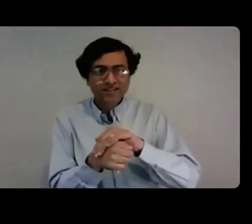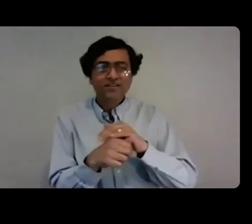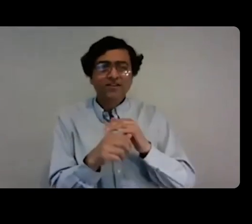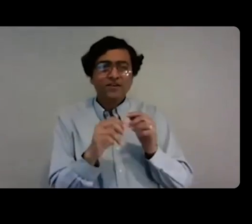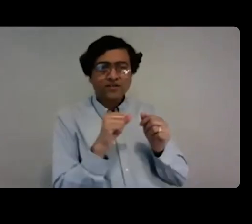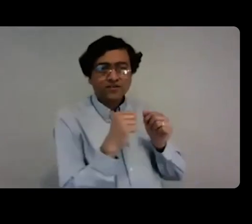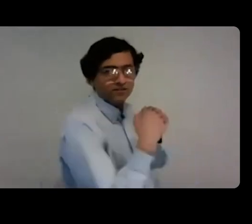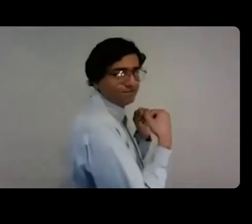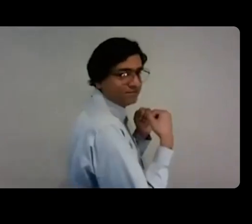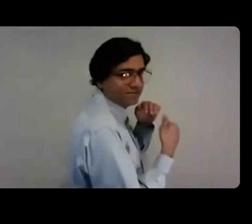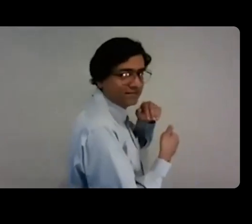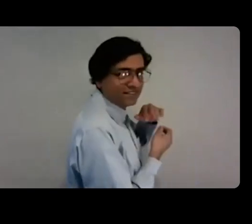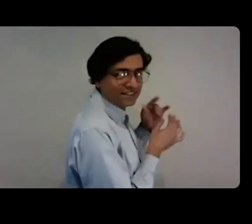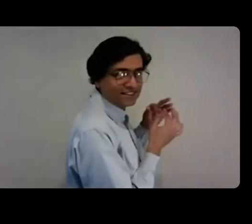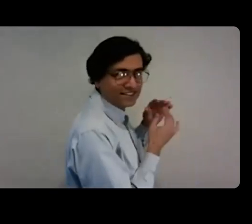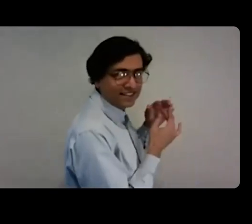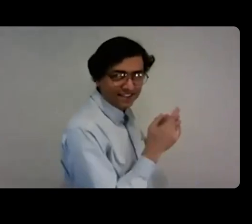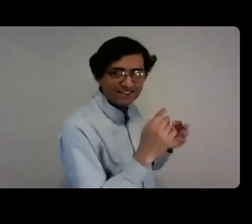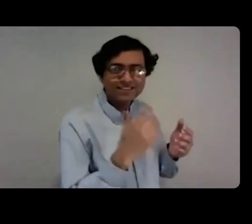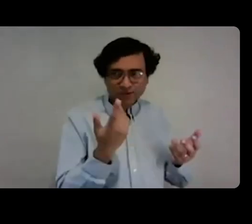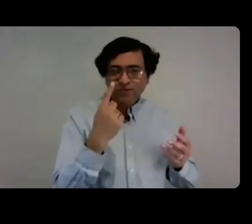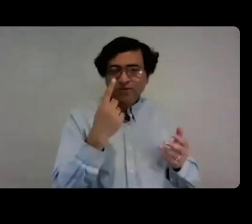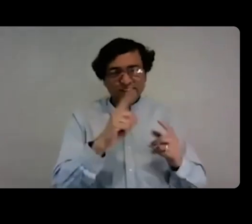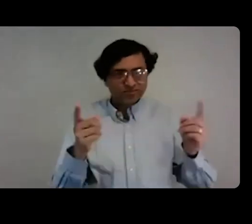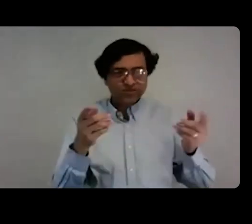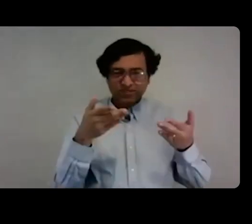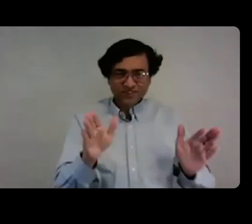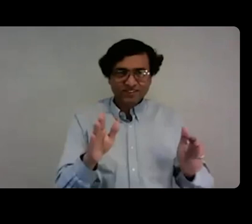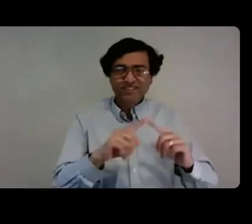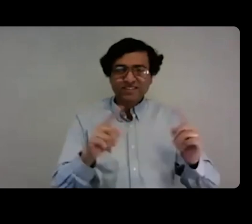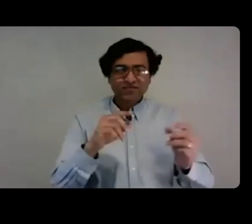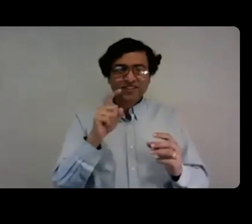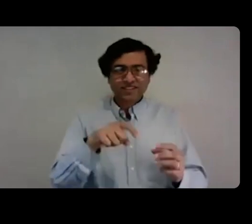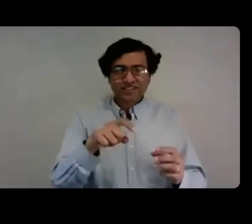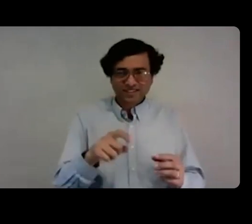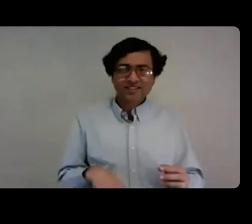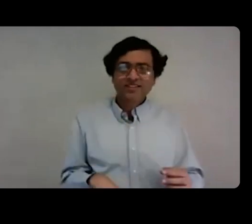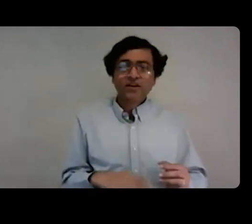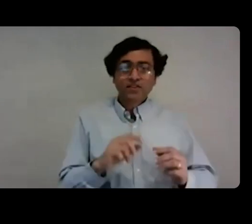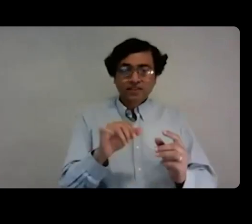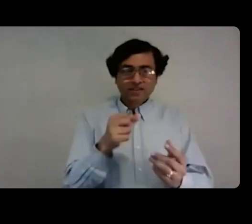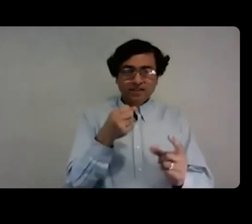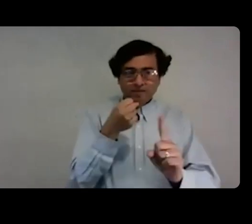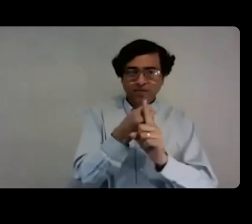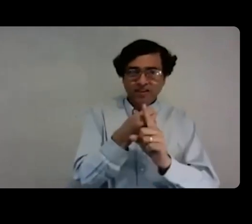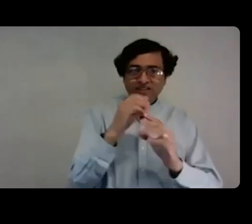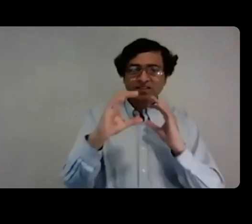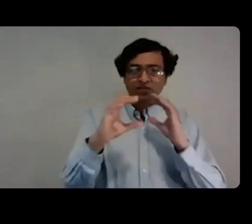So that is a gain that people don't have where volume is concerned, the difference, however, is in body positionality.